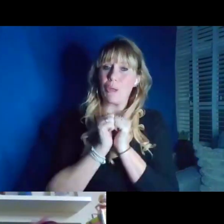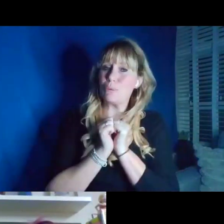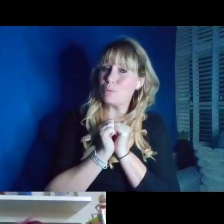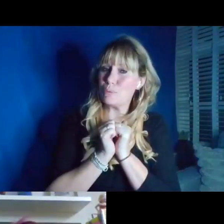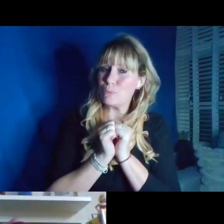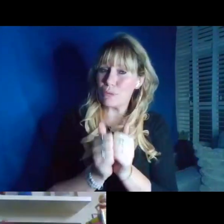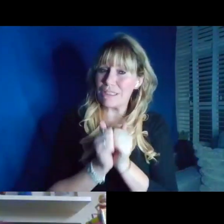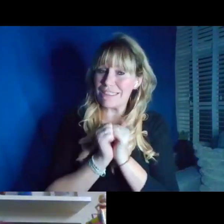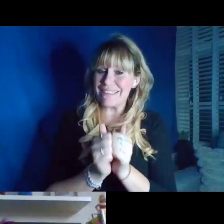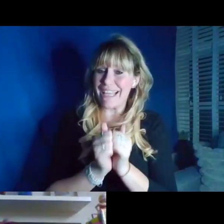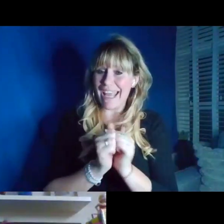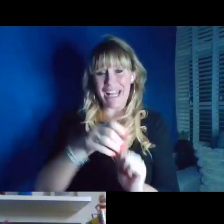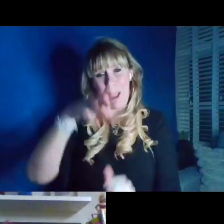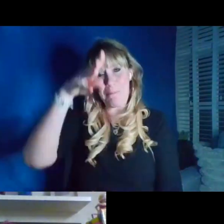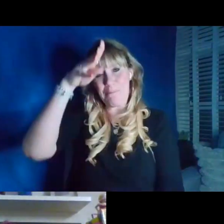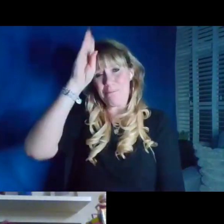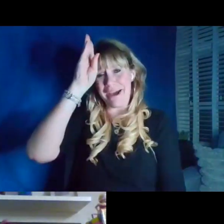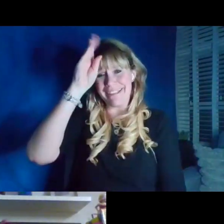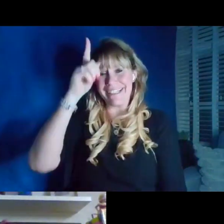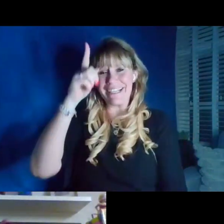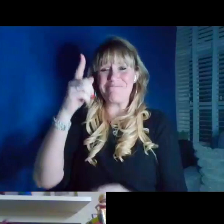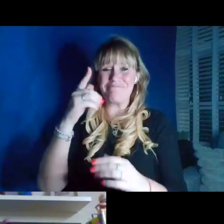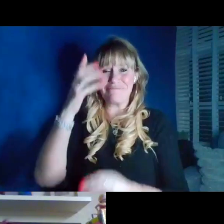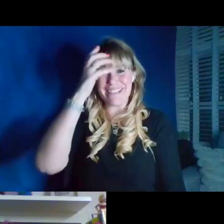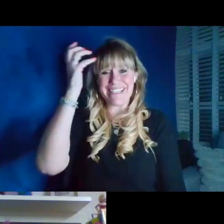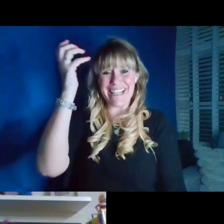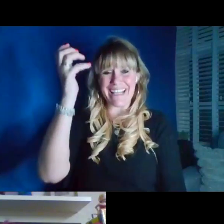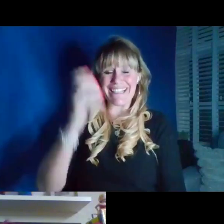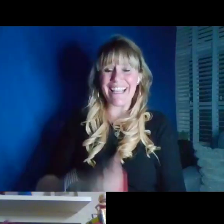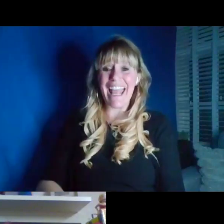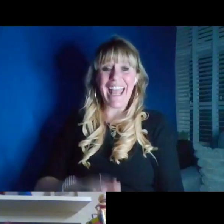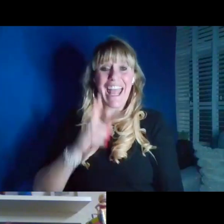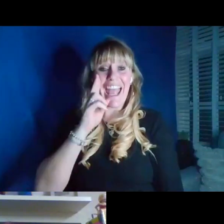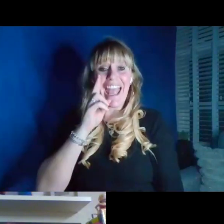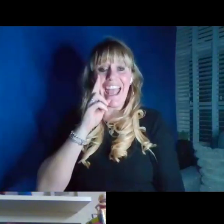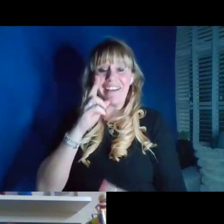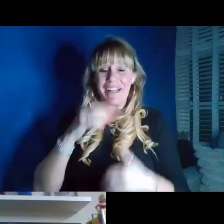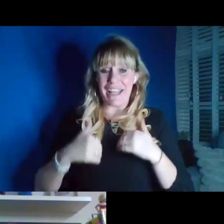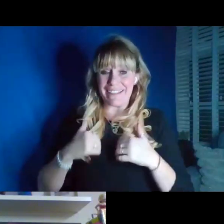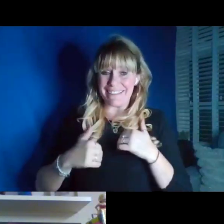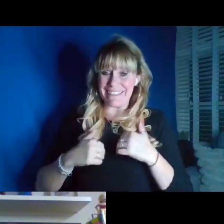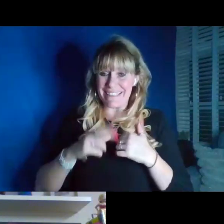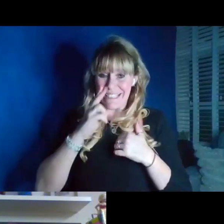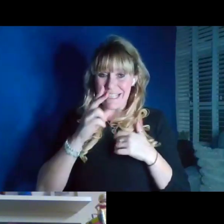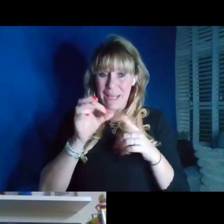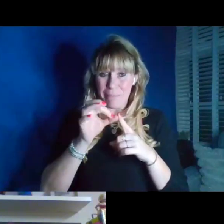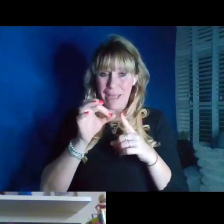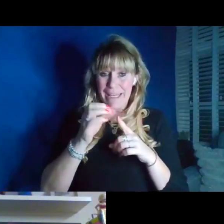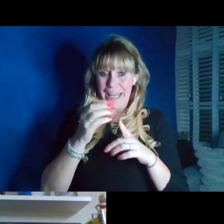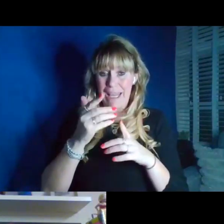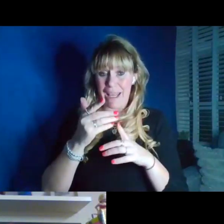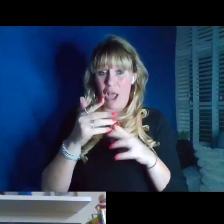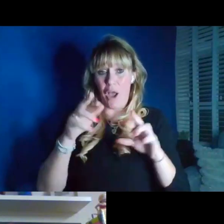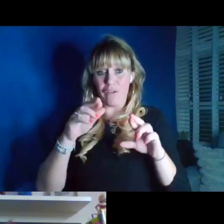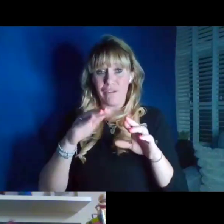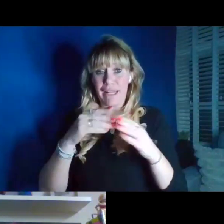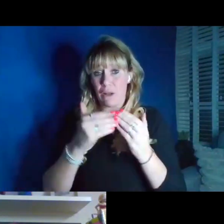We look forward to seeing Penny back on our screens before not too much longer I hope.